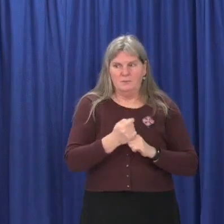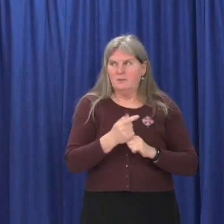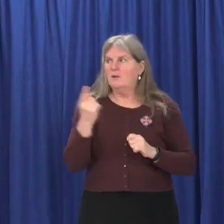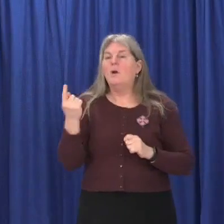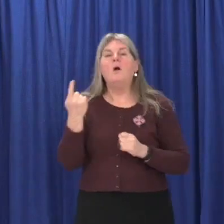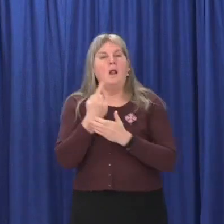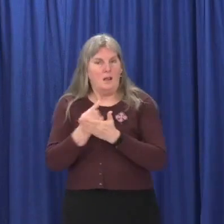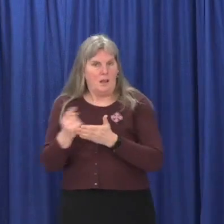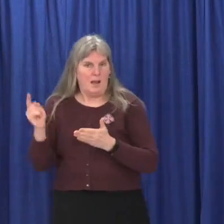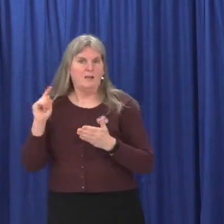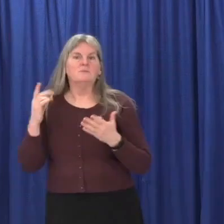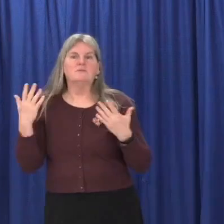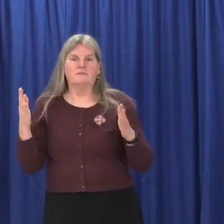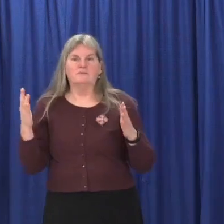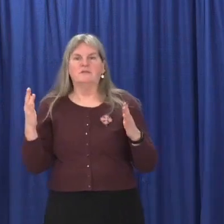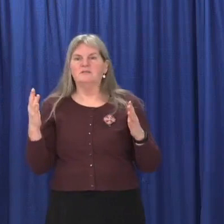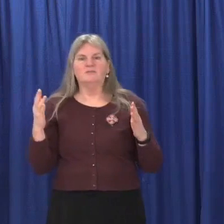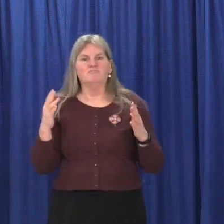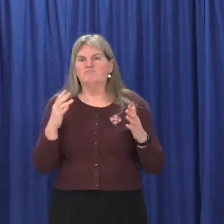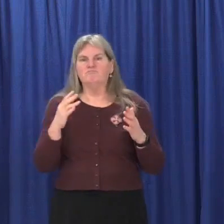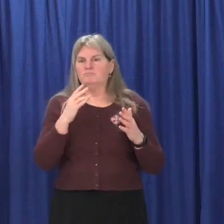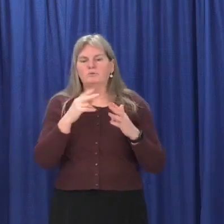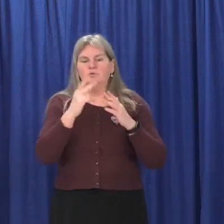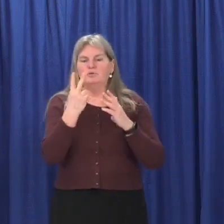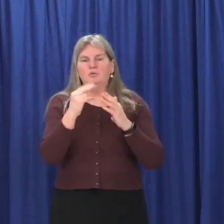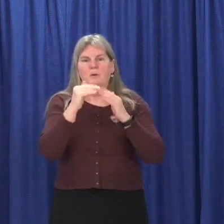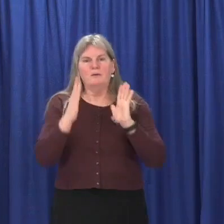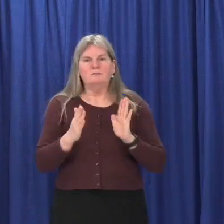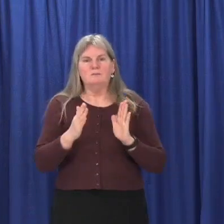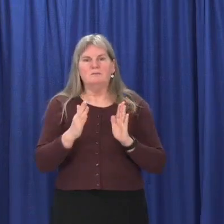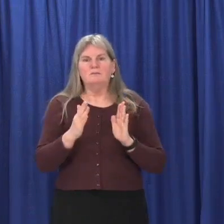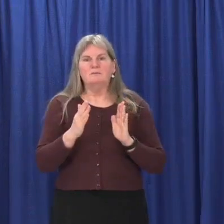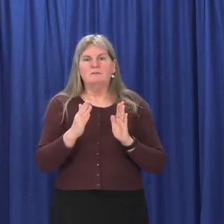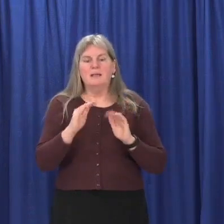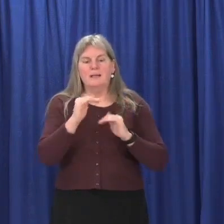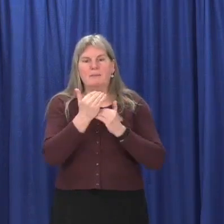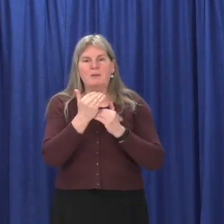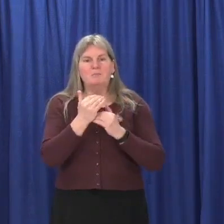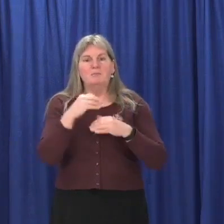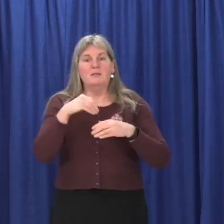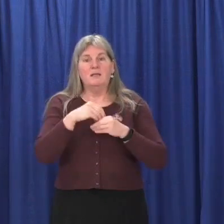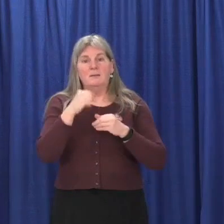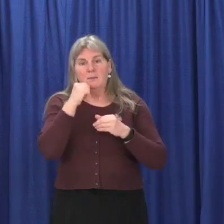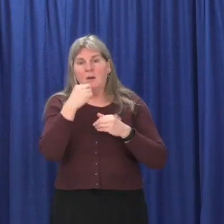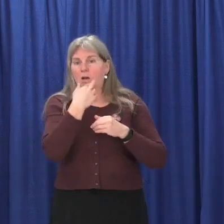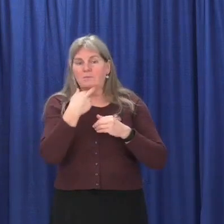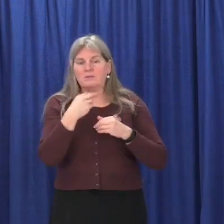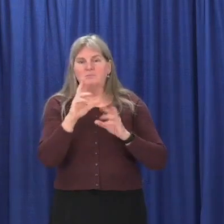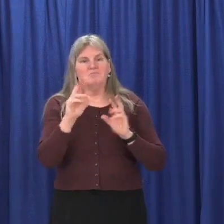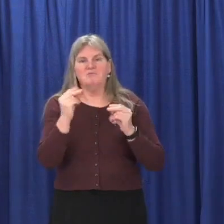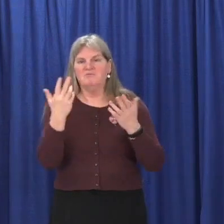that we announced that that's no longer in effect. Thank you. We'll now move to Brianna at